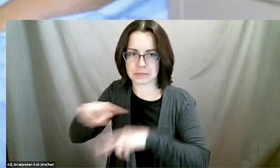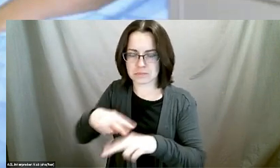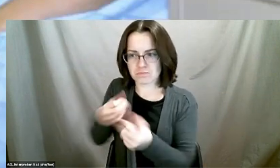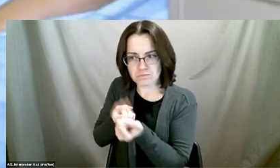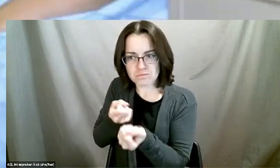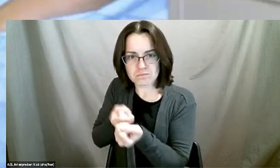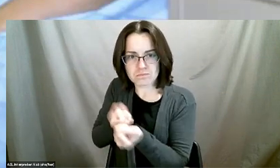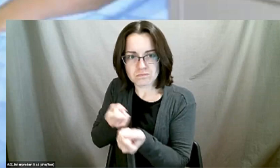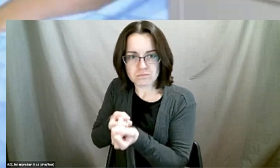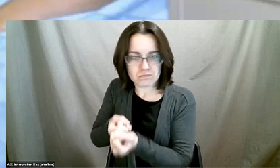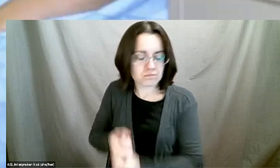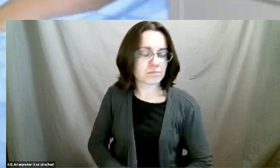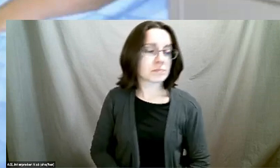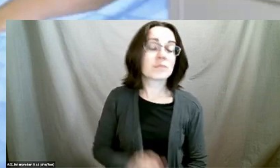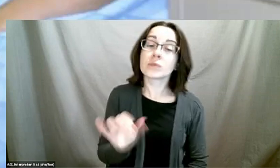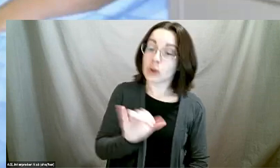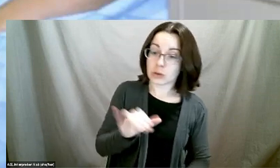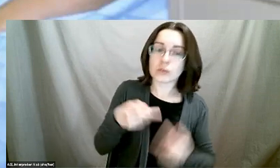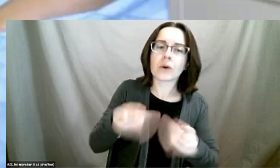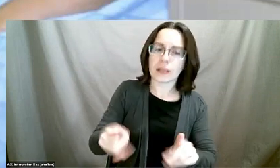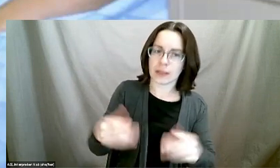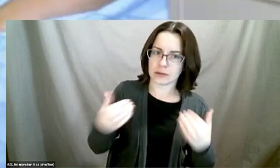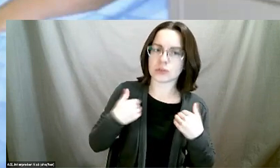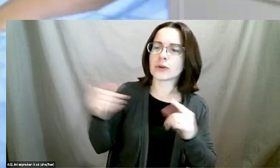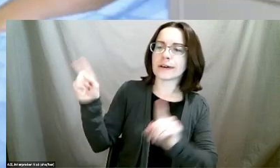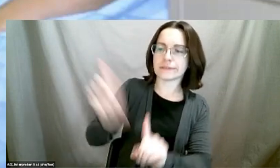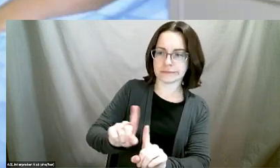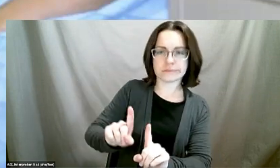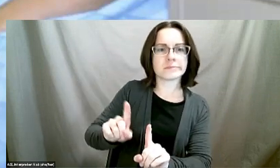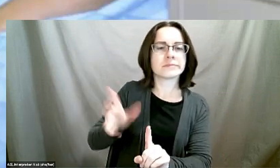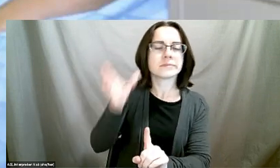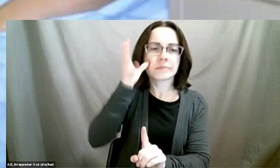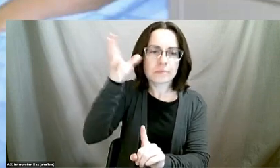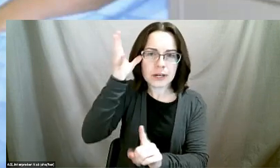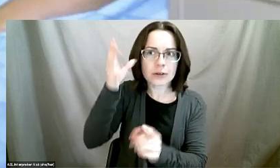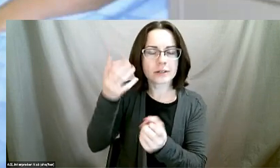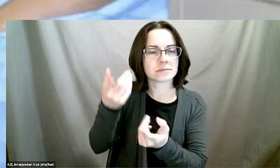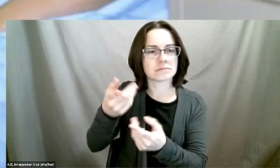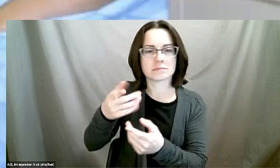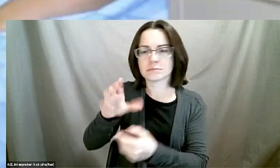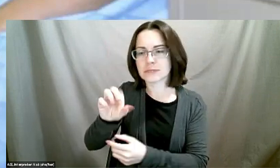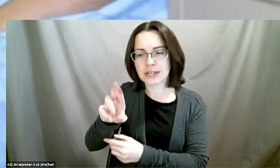a support person in the exam with them, a parent or a caregiver or whoever they're comfortable with.